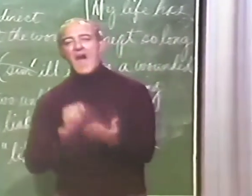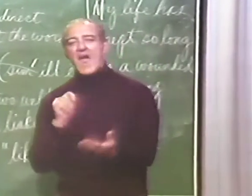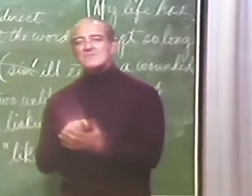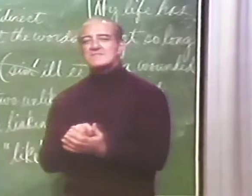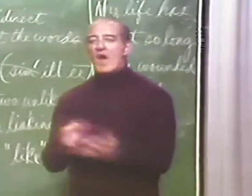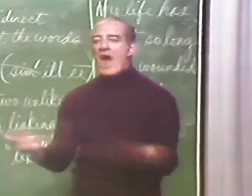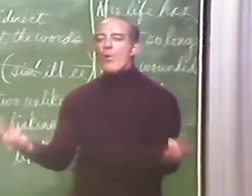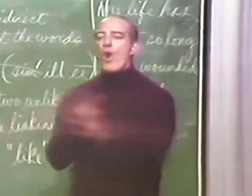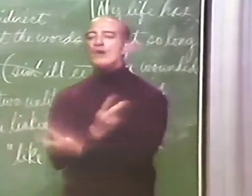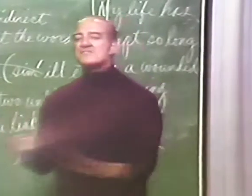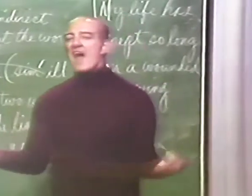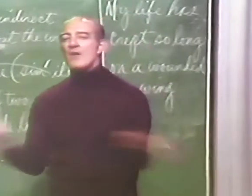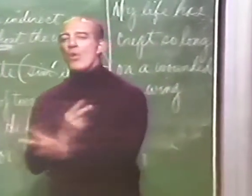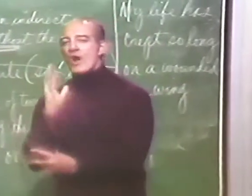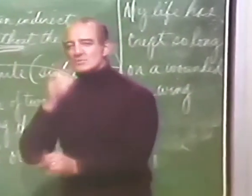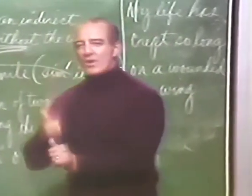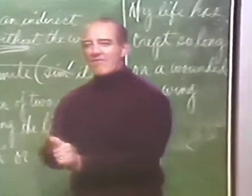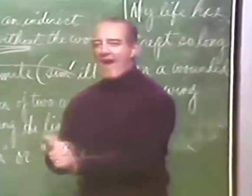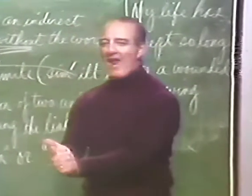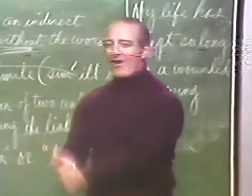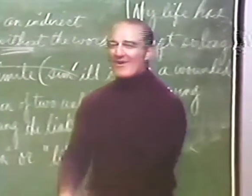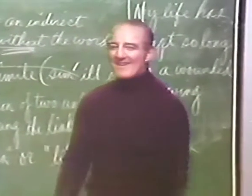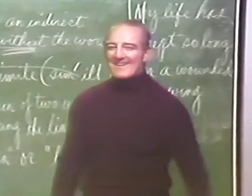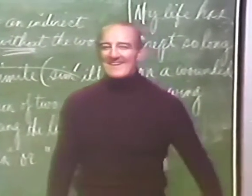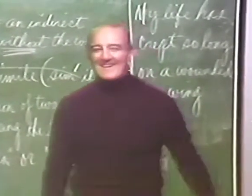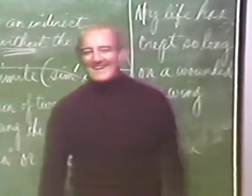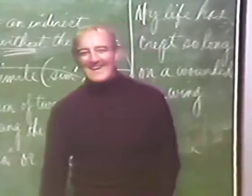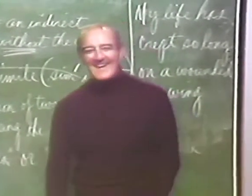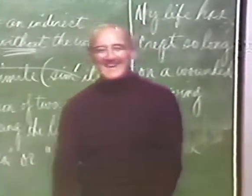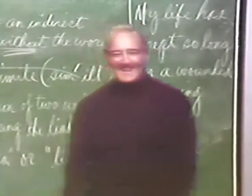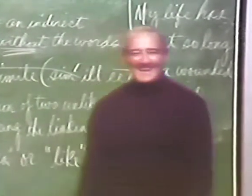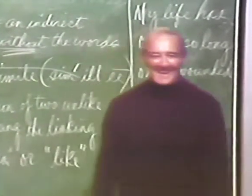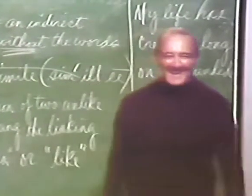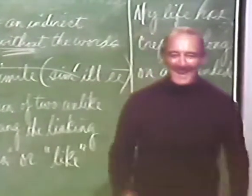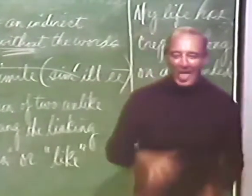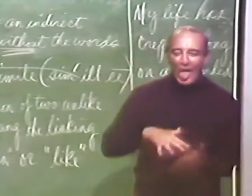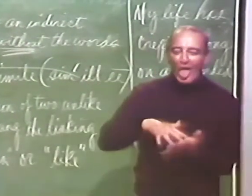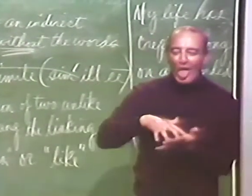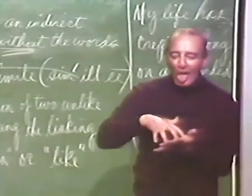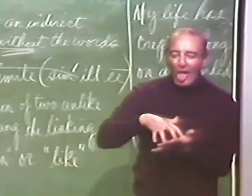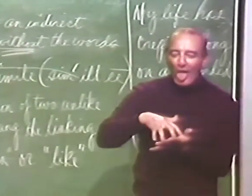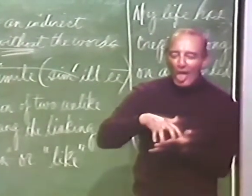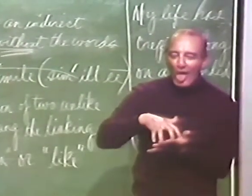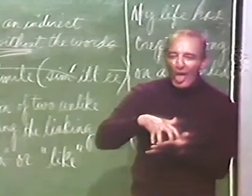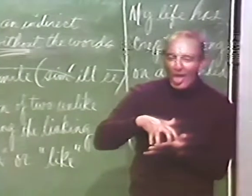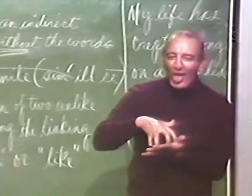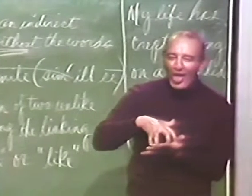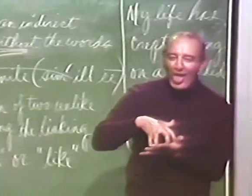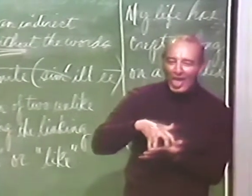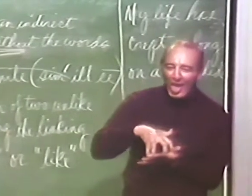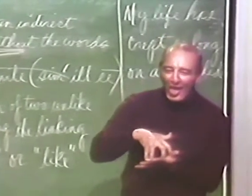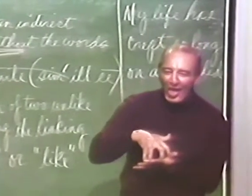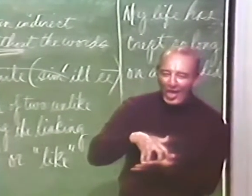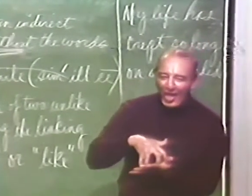SPENT! WORST TIME AND WORST TIME WILL FOLLOW. HA HA!